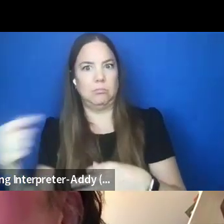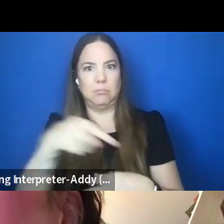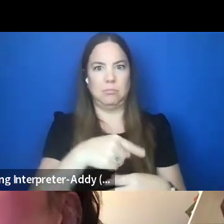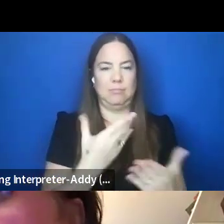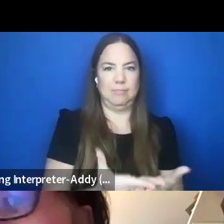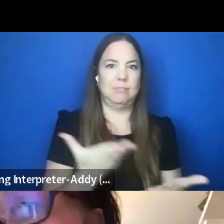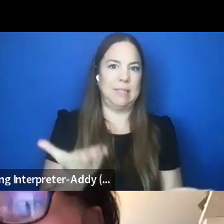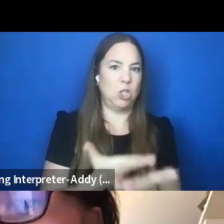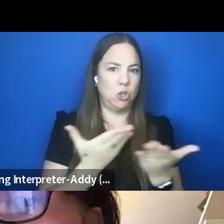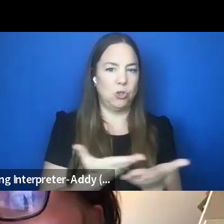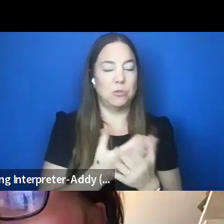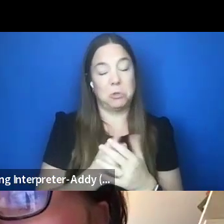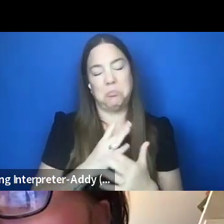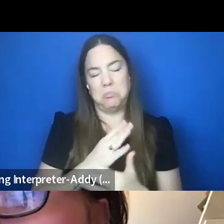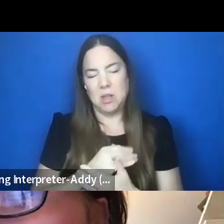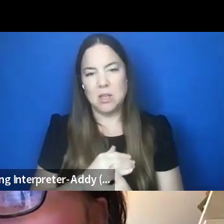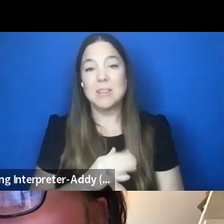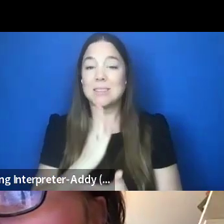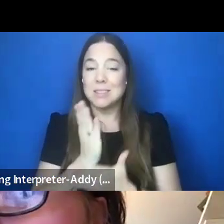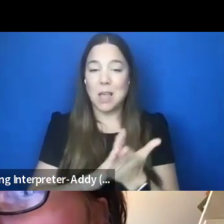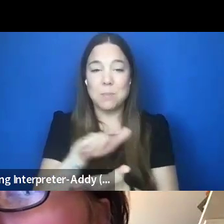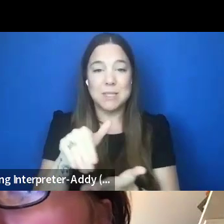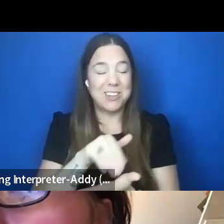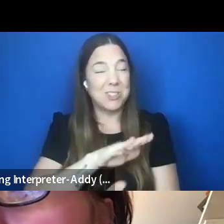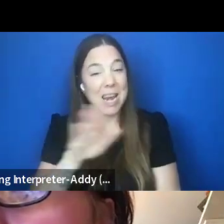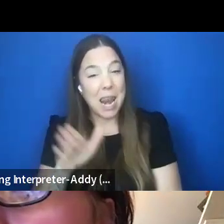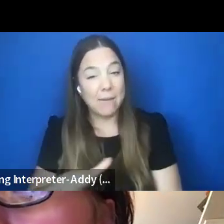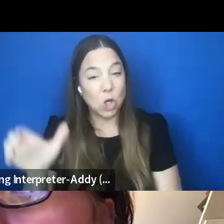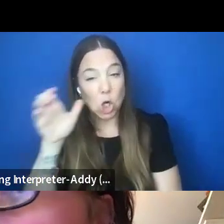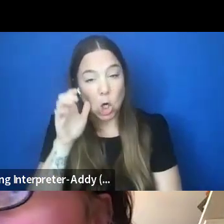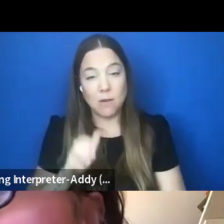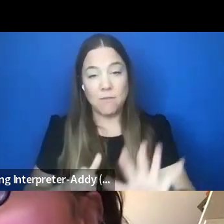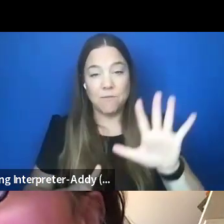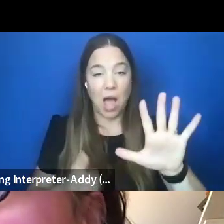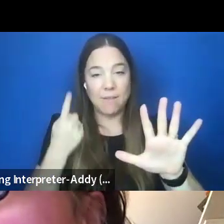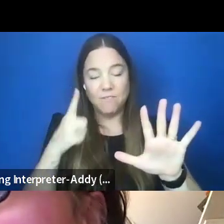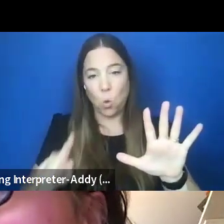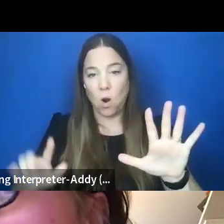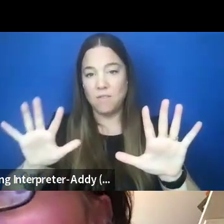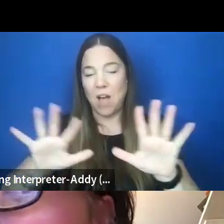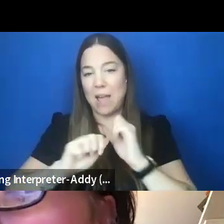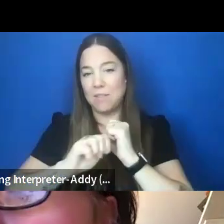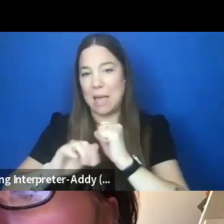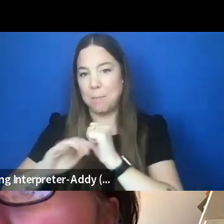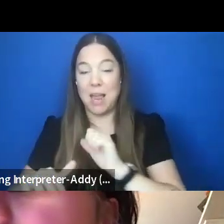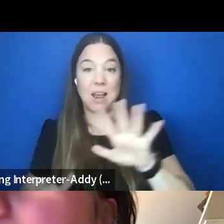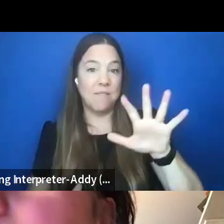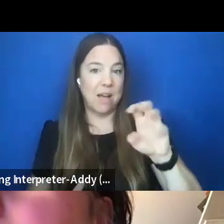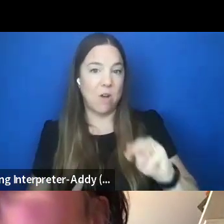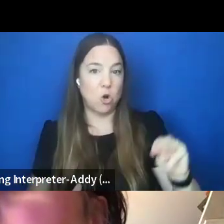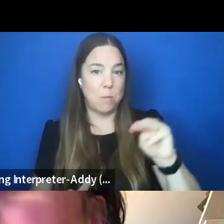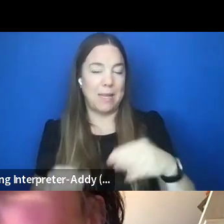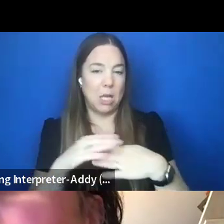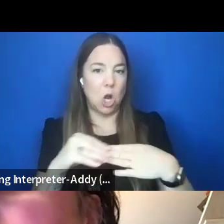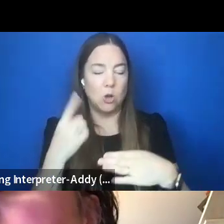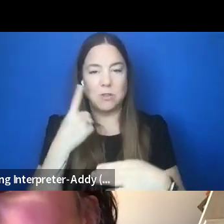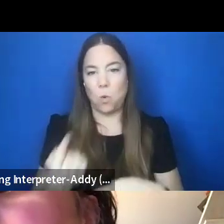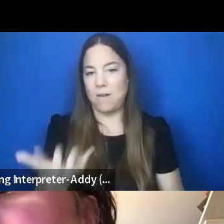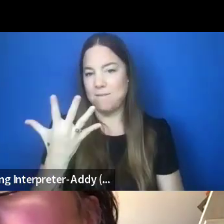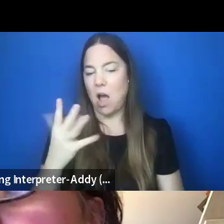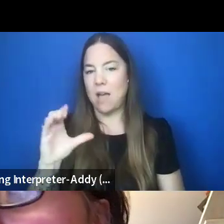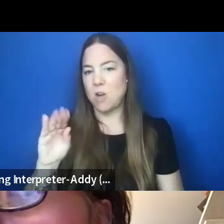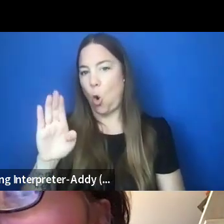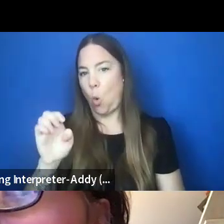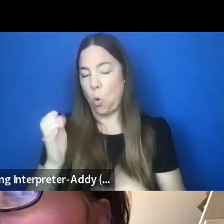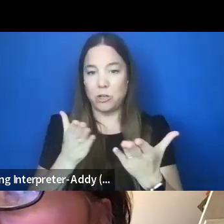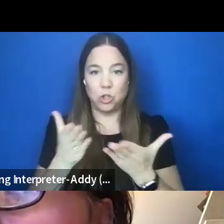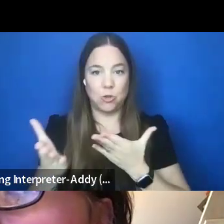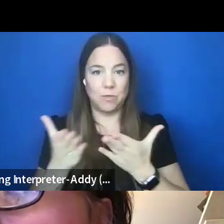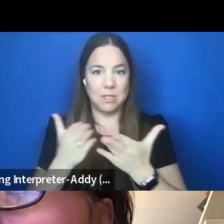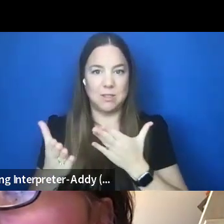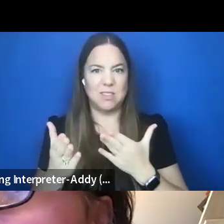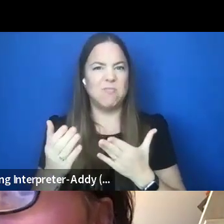Brooke Wilson: I will say that there are centers who have never heard for the 5 for 5 campaign, which is 500 million dollars for the 5 core services. I want to say it kicked off about a year and a half ago.